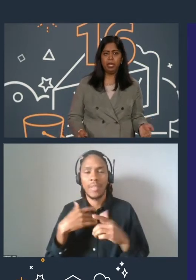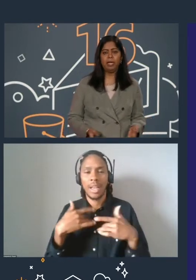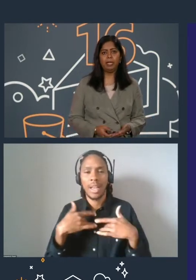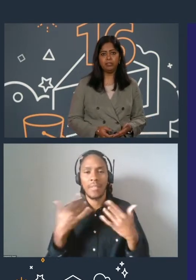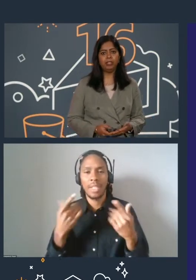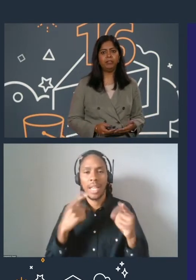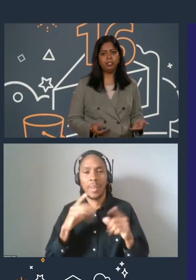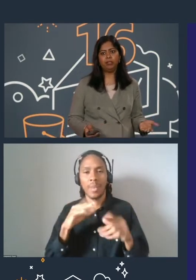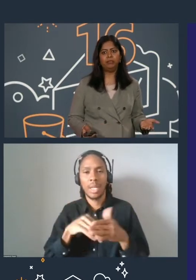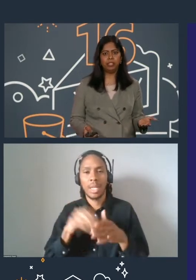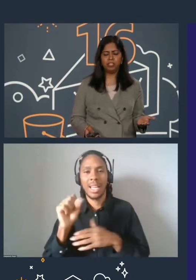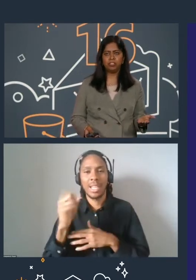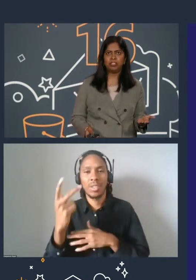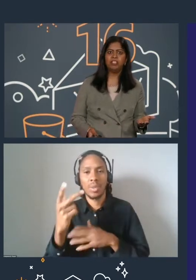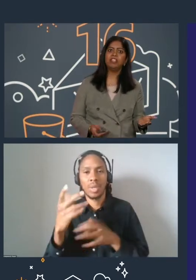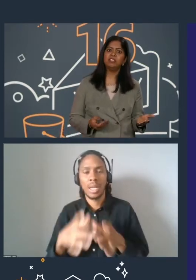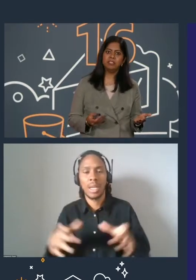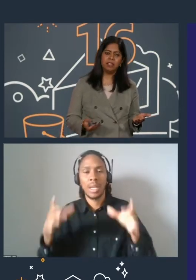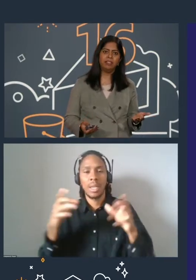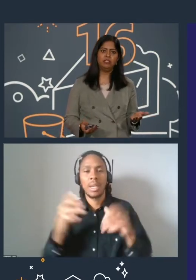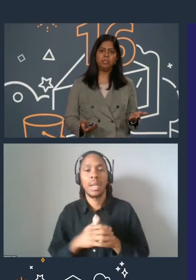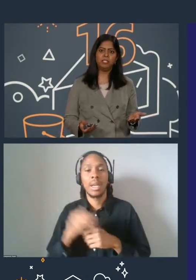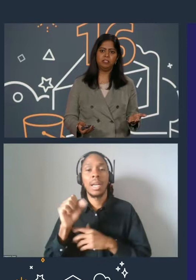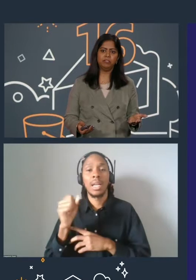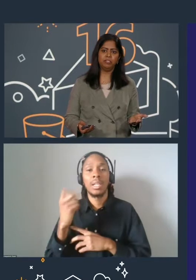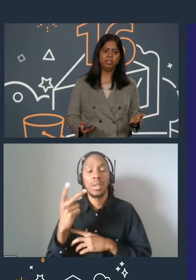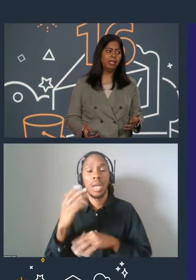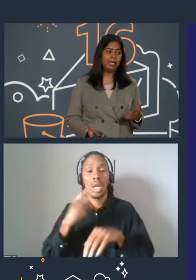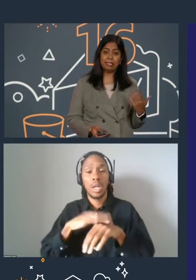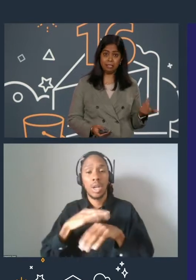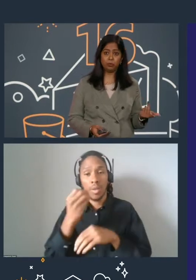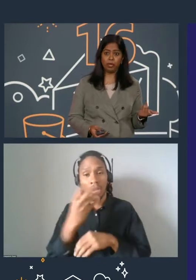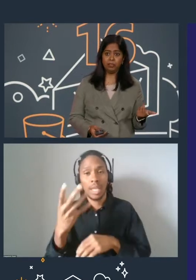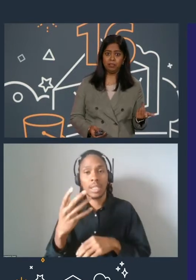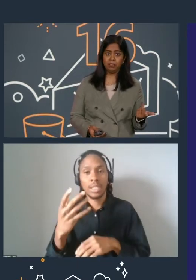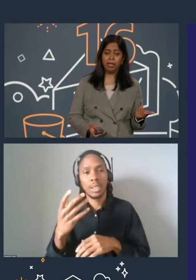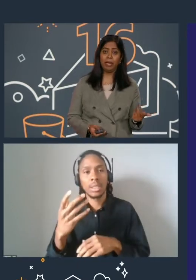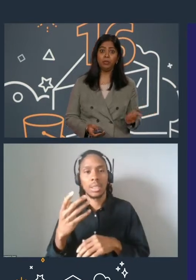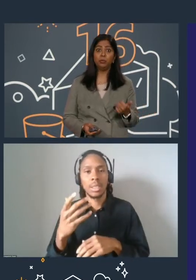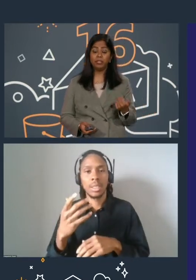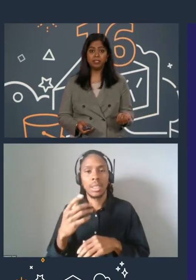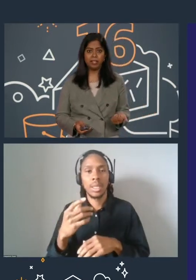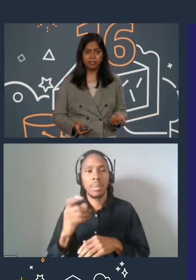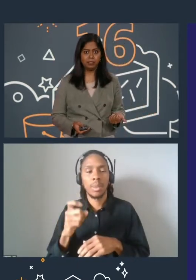And S3 event notifications, they are designed to be delivered at least once and within seconds